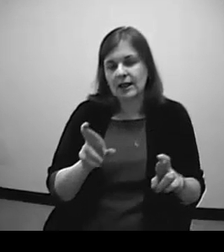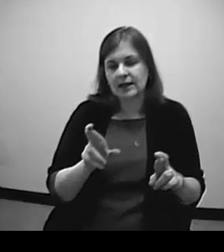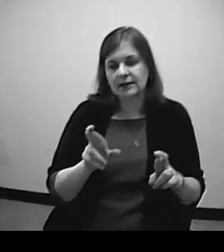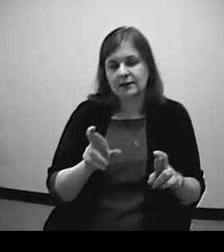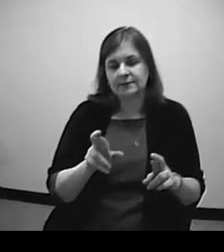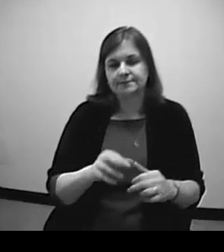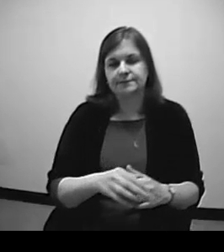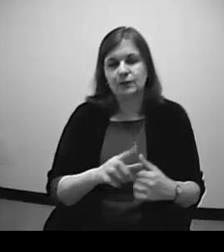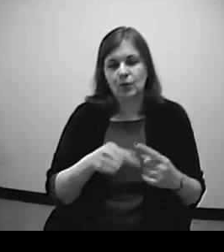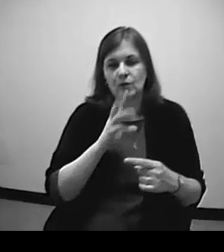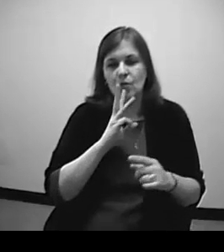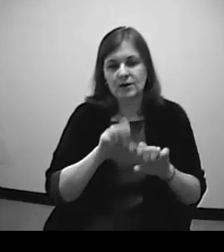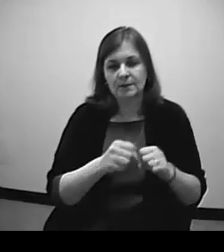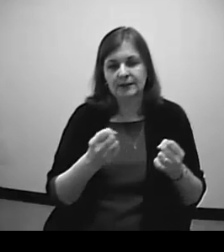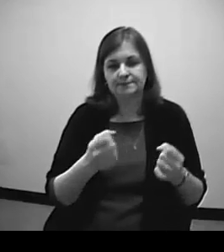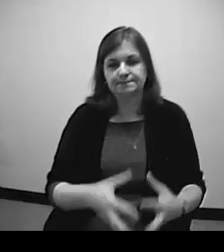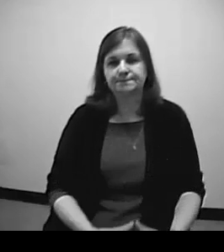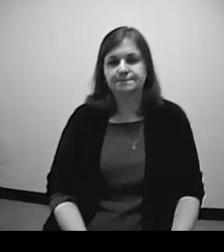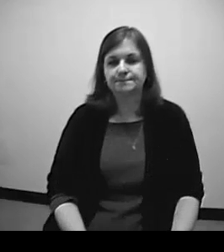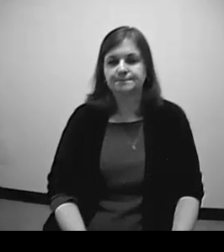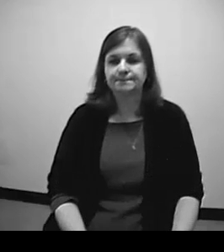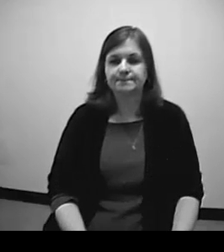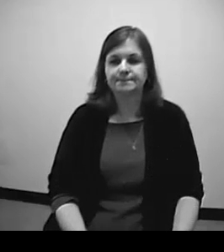released from water